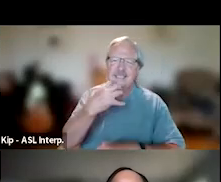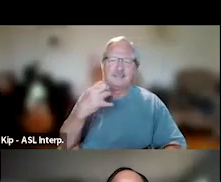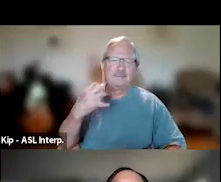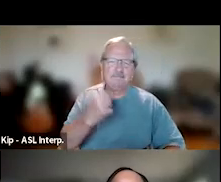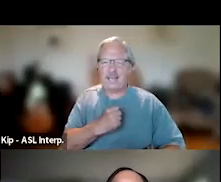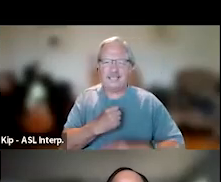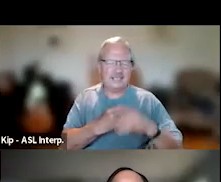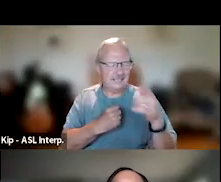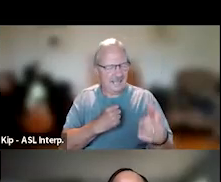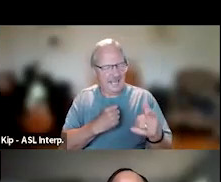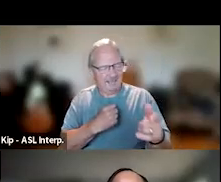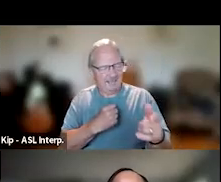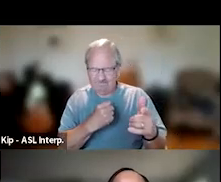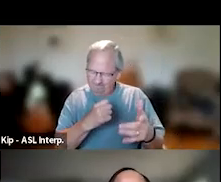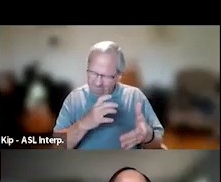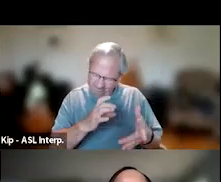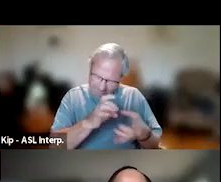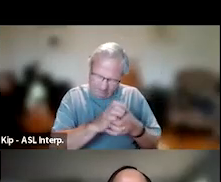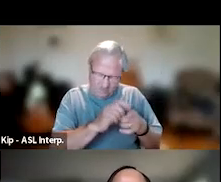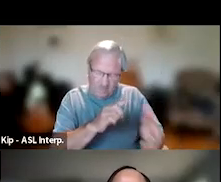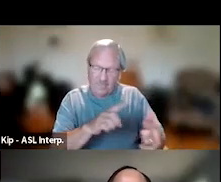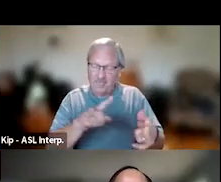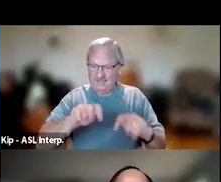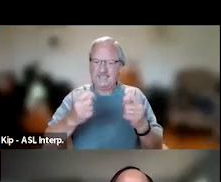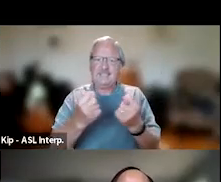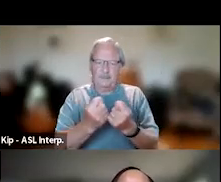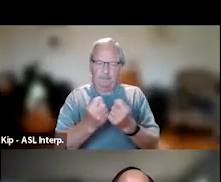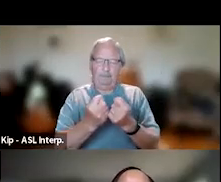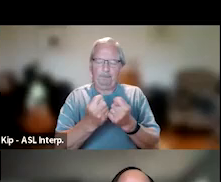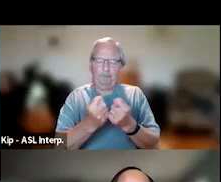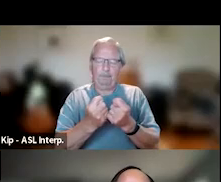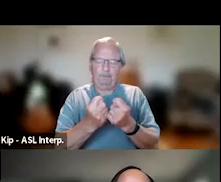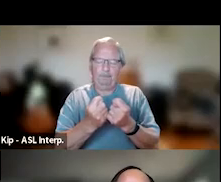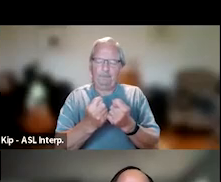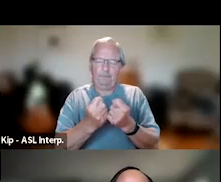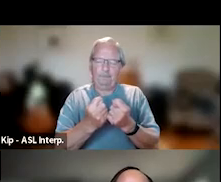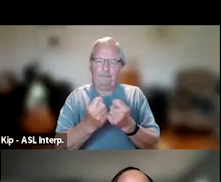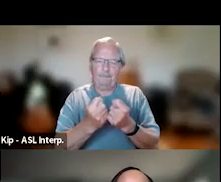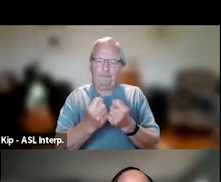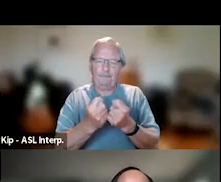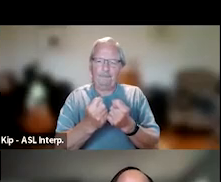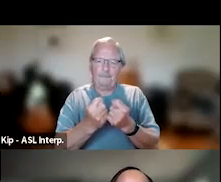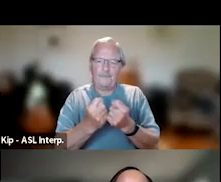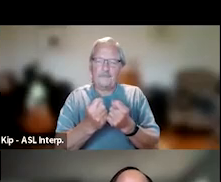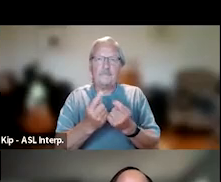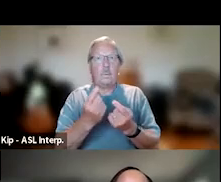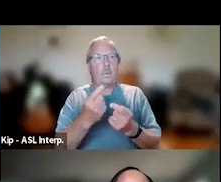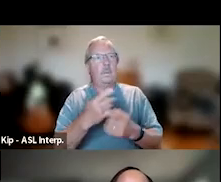as this TA Center team has been. It has been one of the joys of my life to get to work